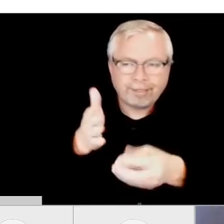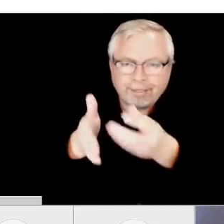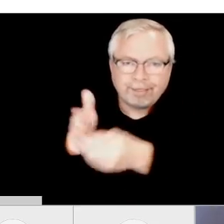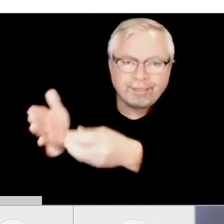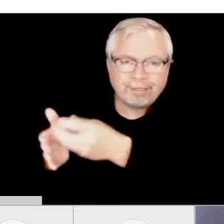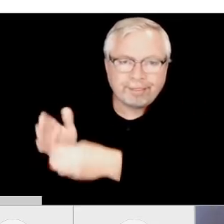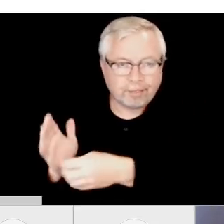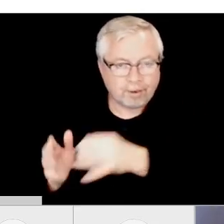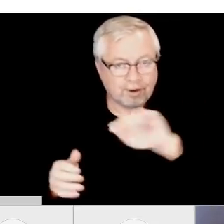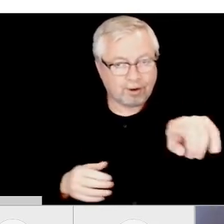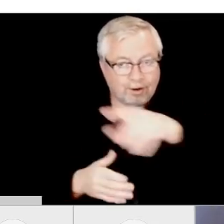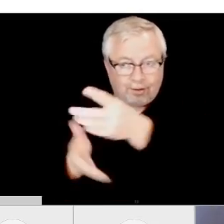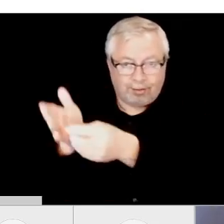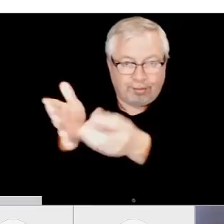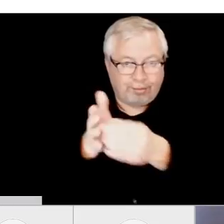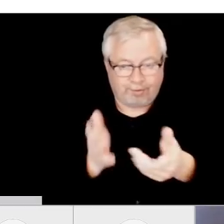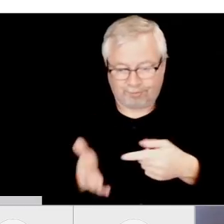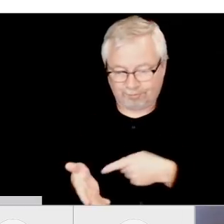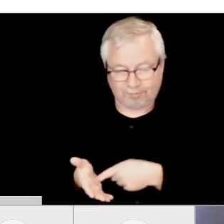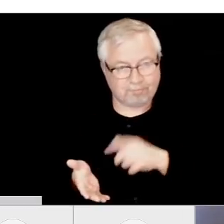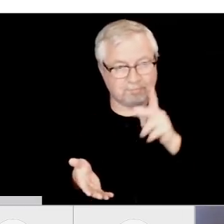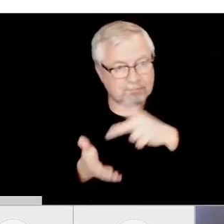Is this what you've got to show us?